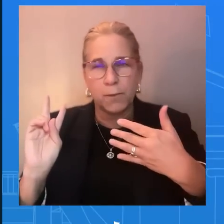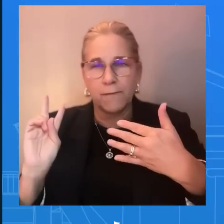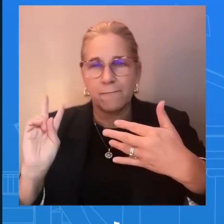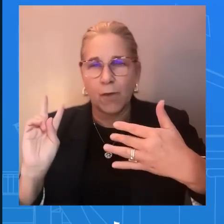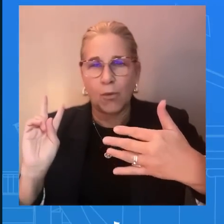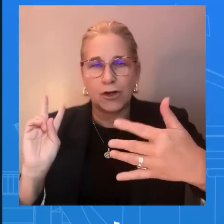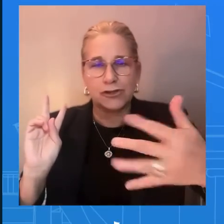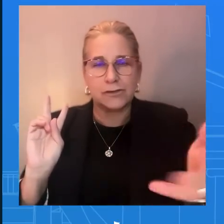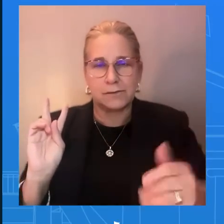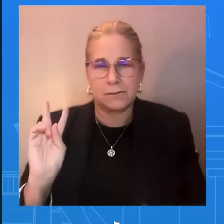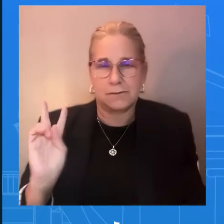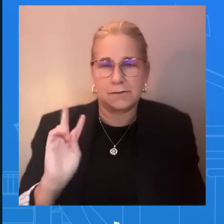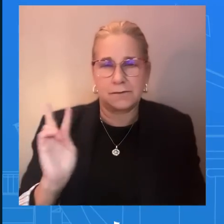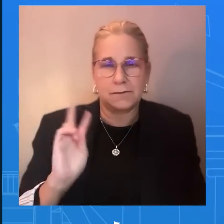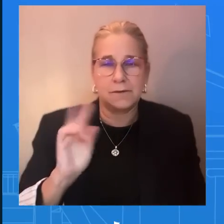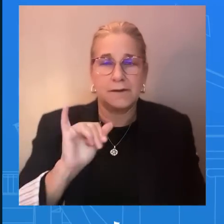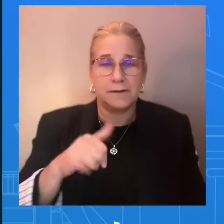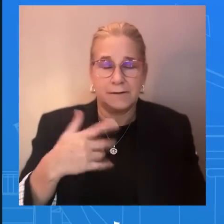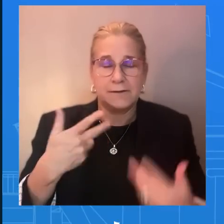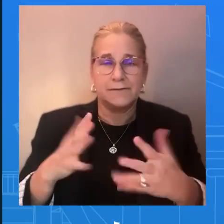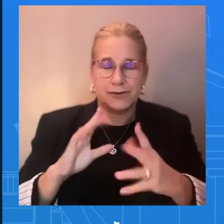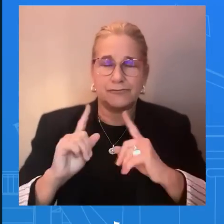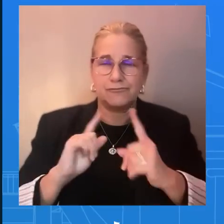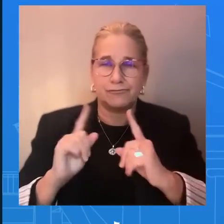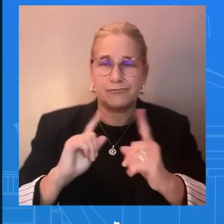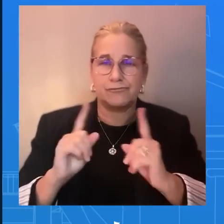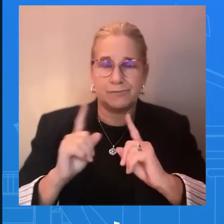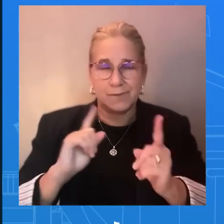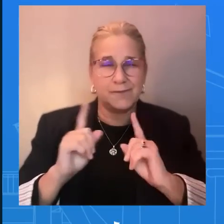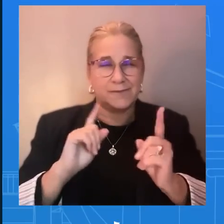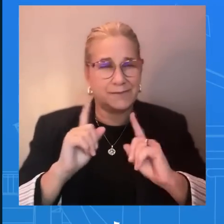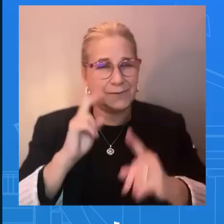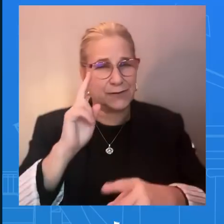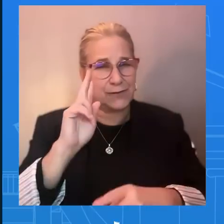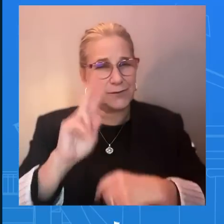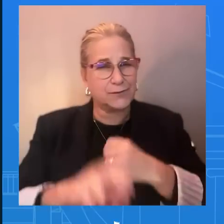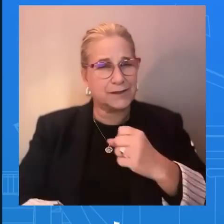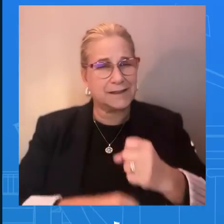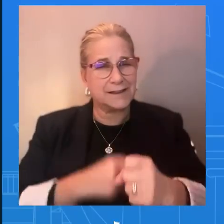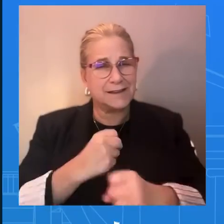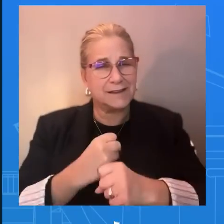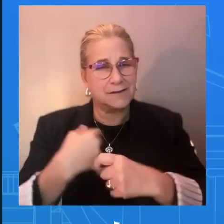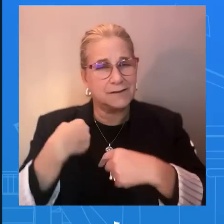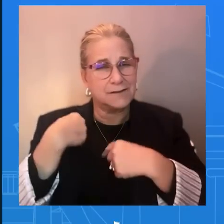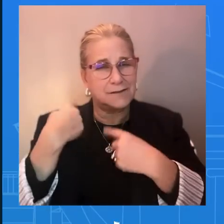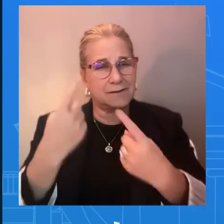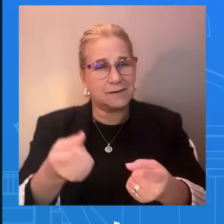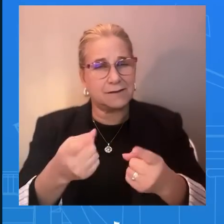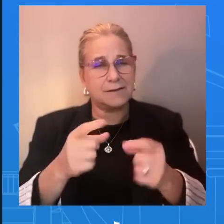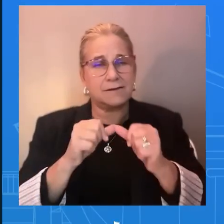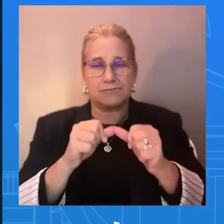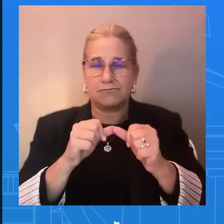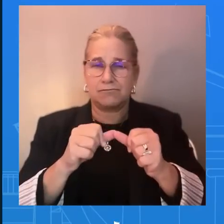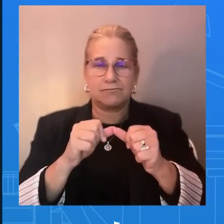And so, we’re going to continue to have those conversation. We’re going to continue to work through this. And so, we believe it’s moving in the right direction.